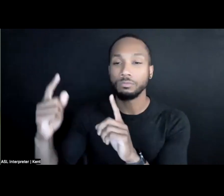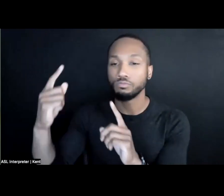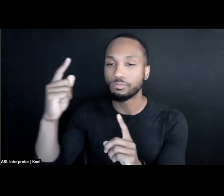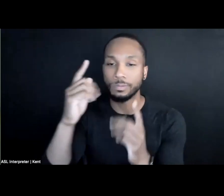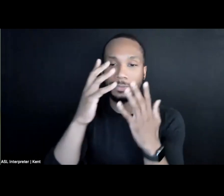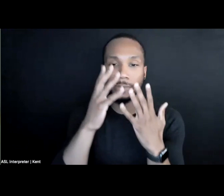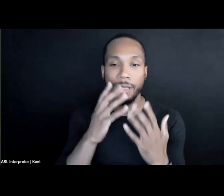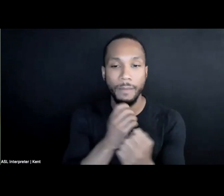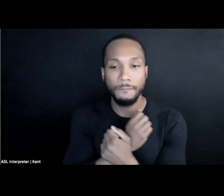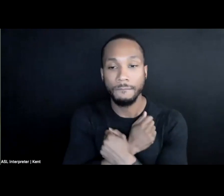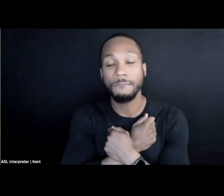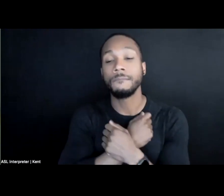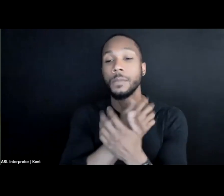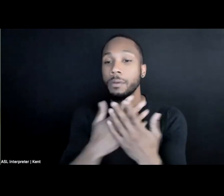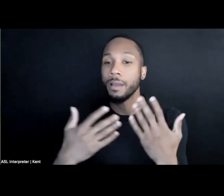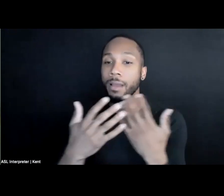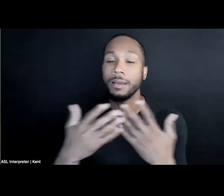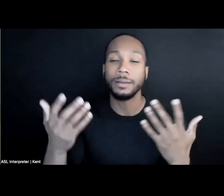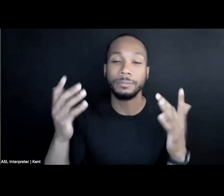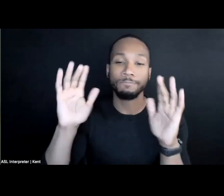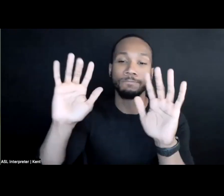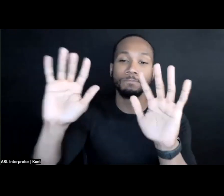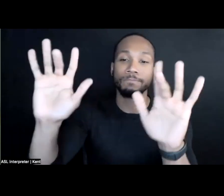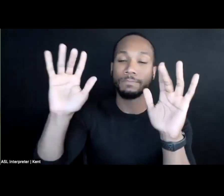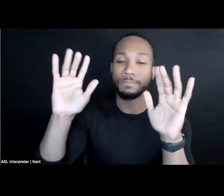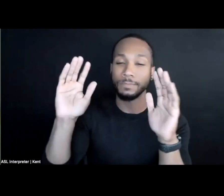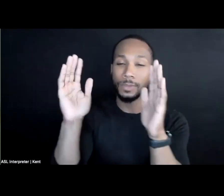Your hands touch the air quick silhouettes